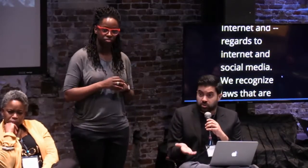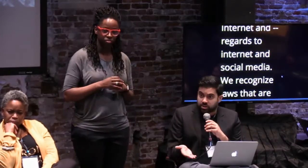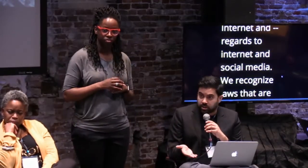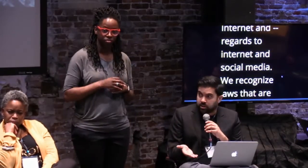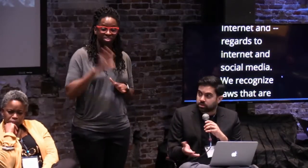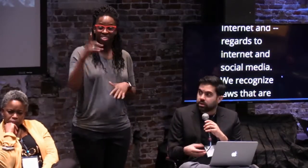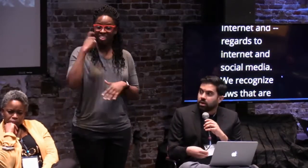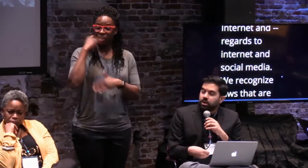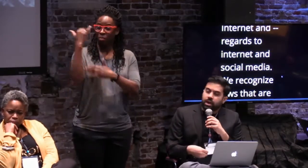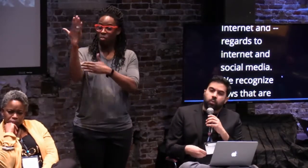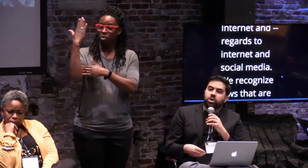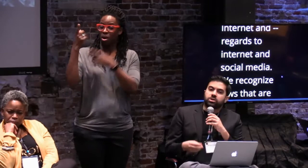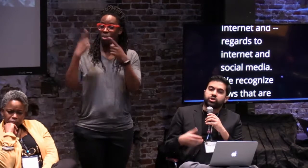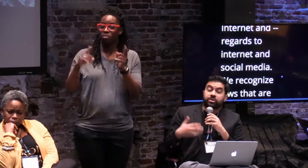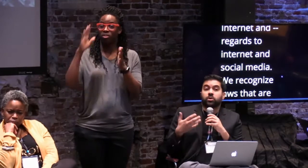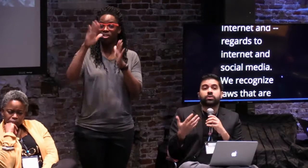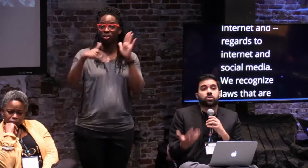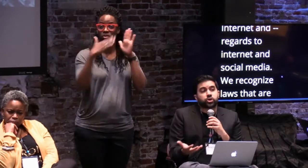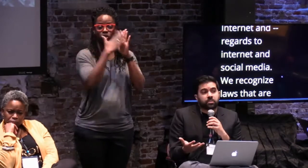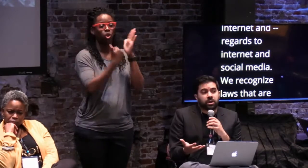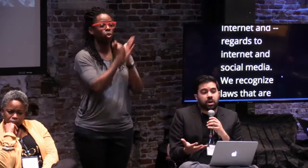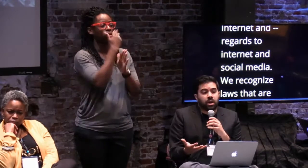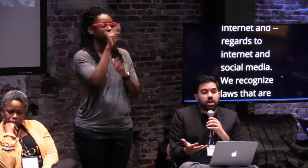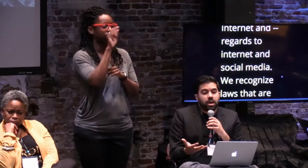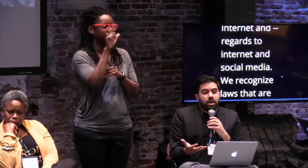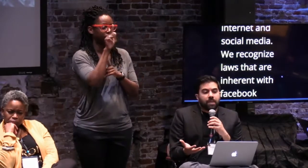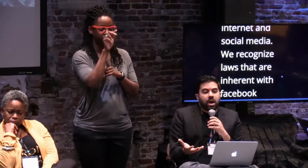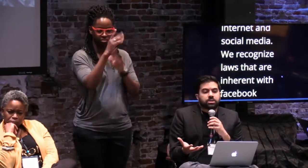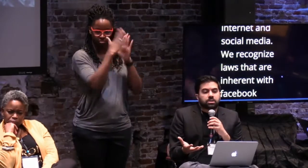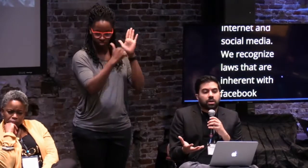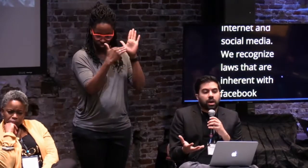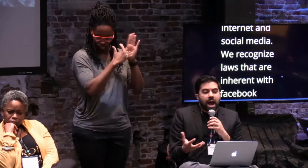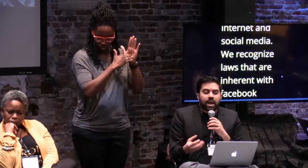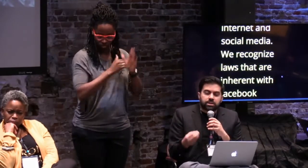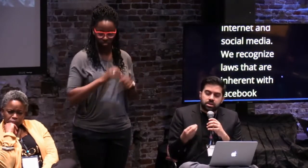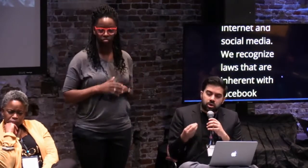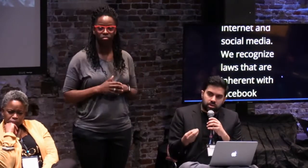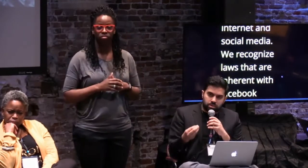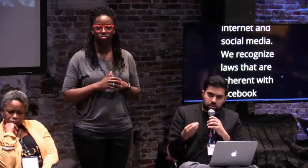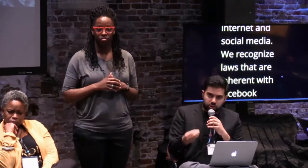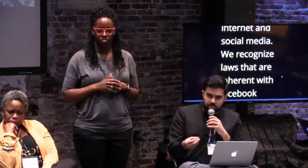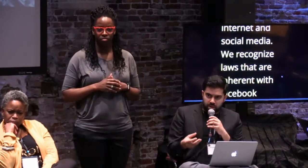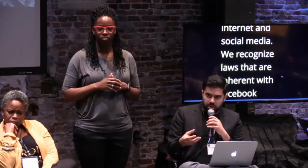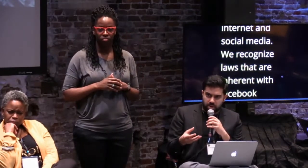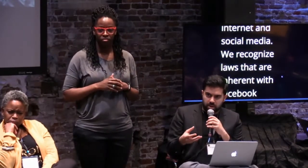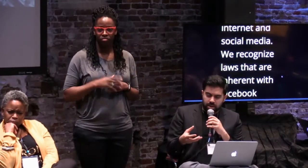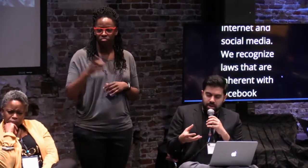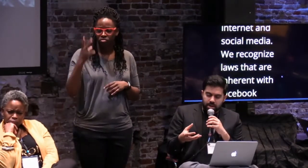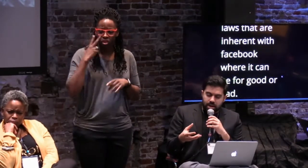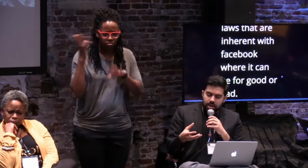in New Zealand that was streamed over social media, but I like to look at social media